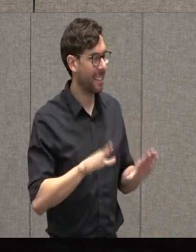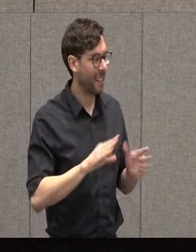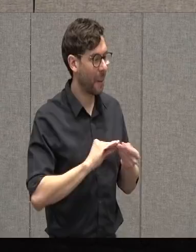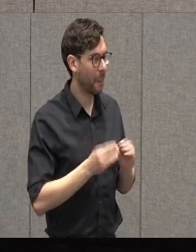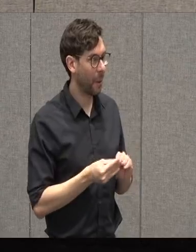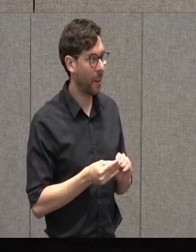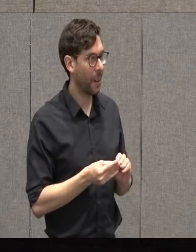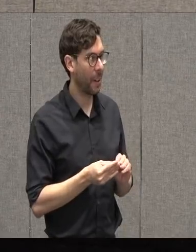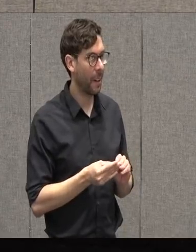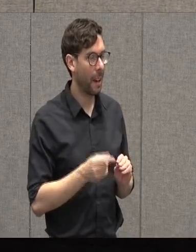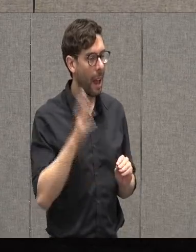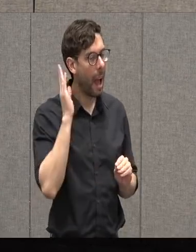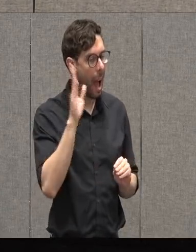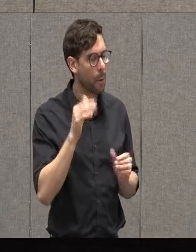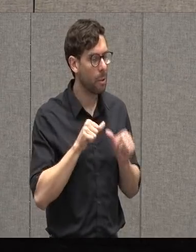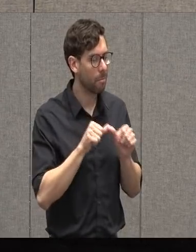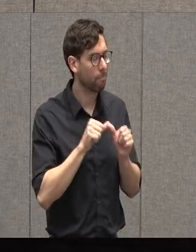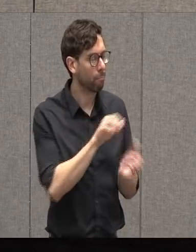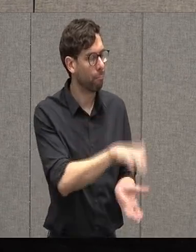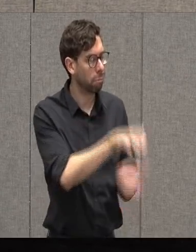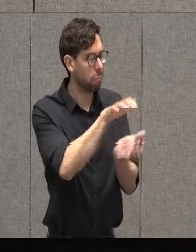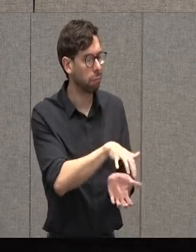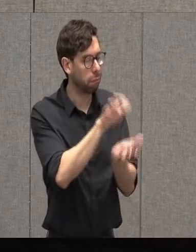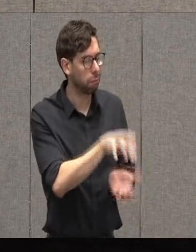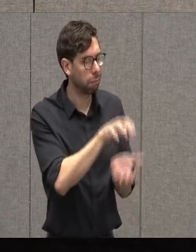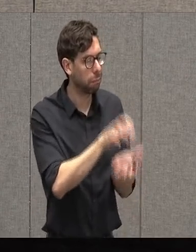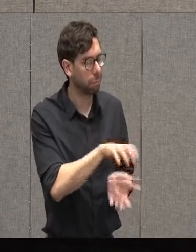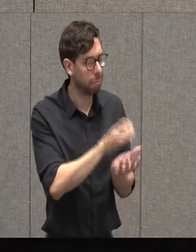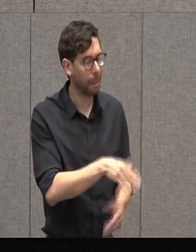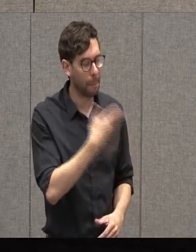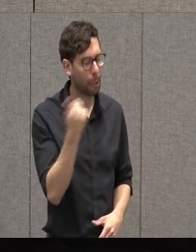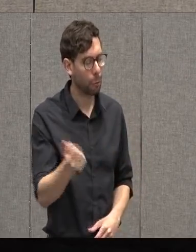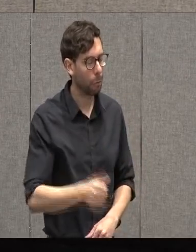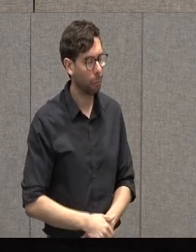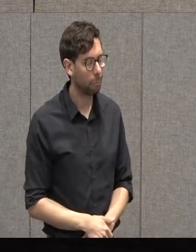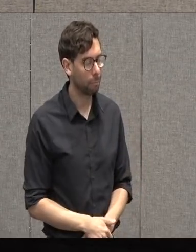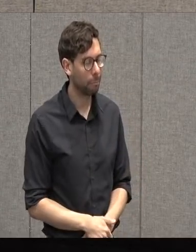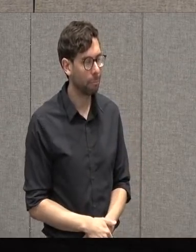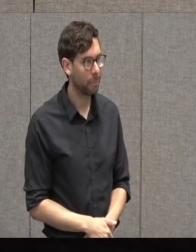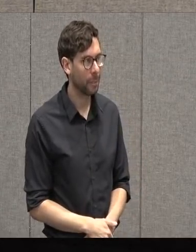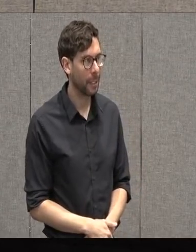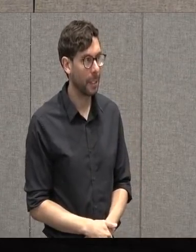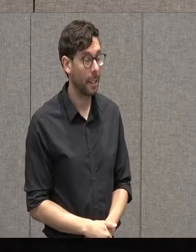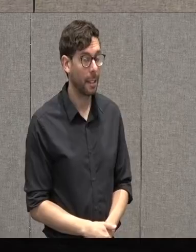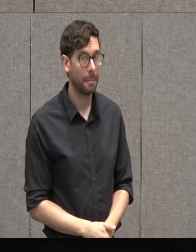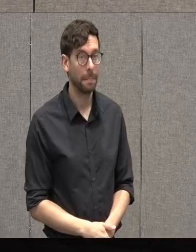I'm gonna go with the bouncing. I like to bounce. Okay, here we go.